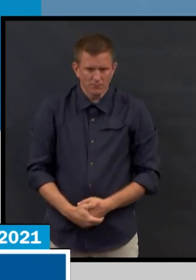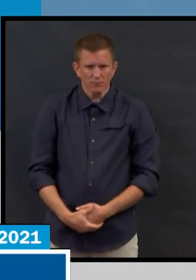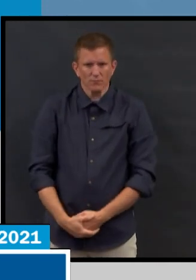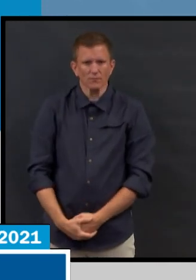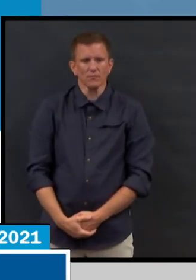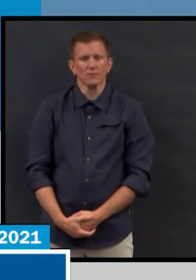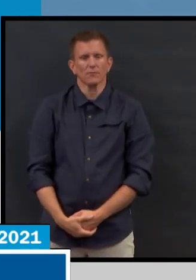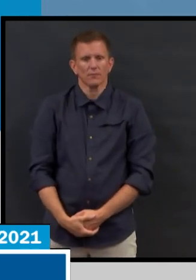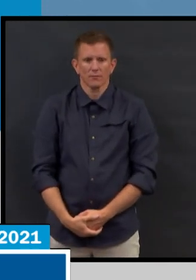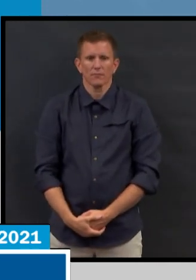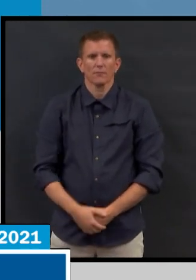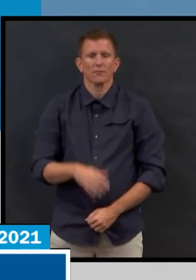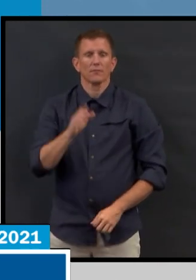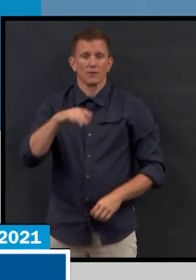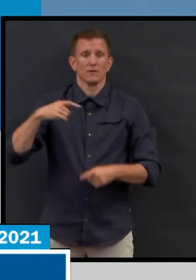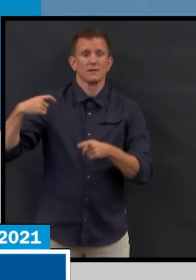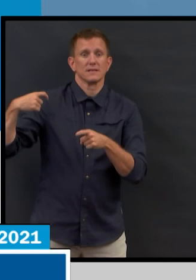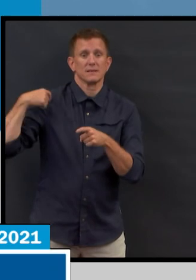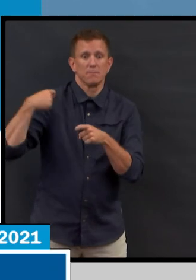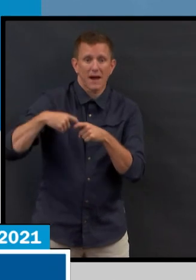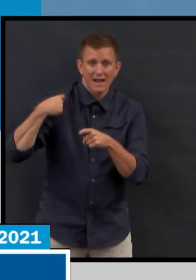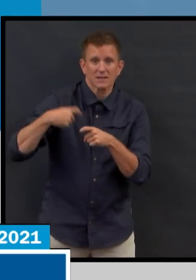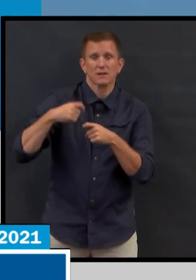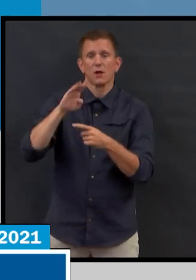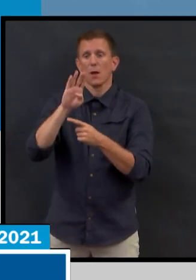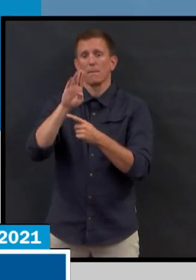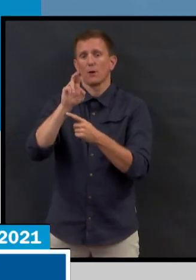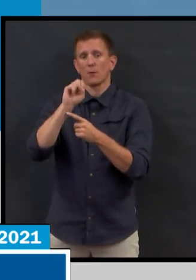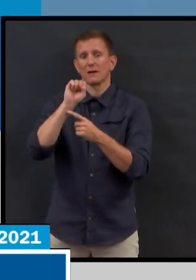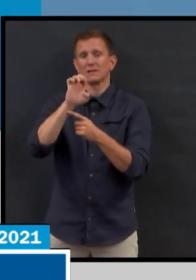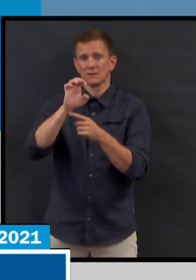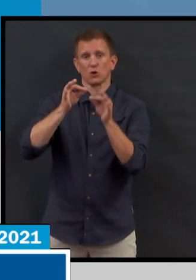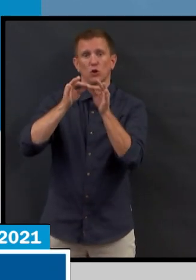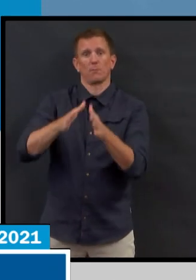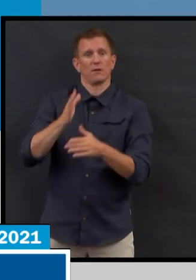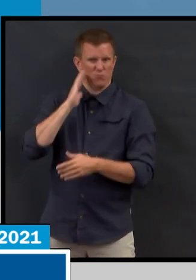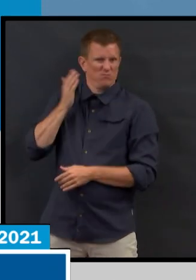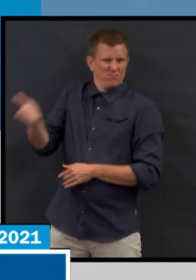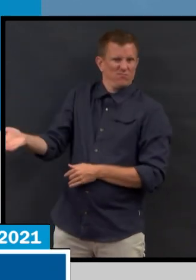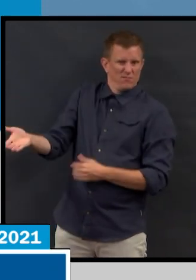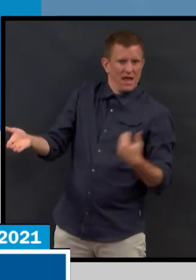will be taken off and so taking place so um we just want to thank it thank you all for being